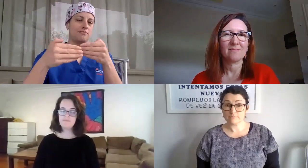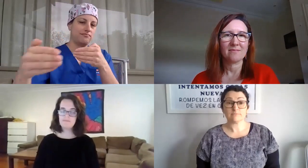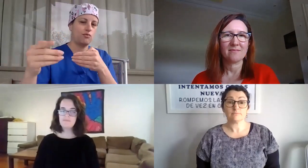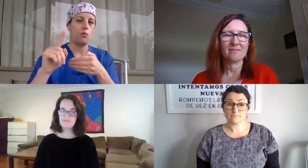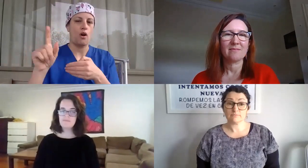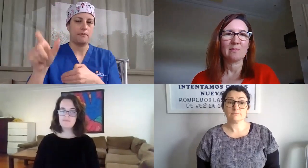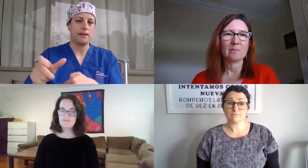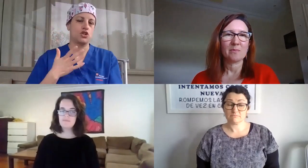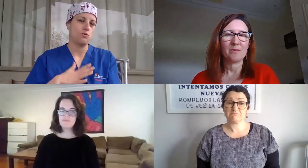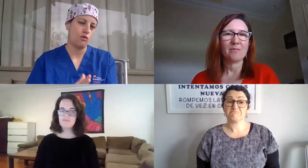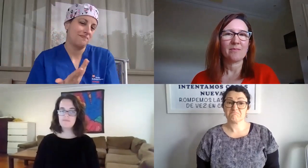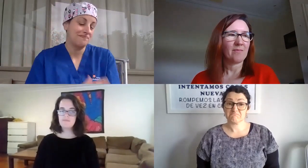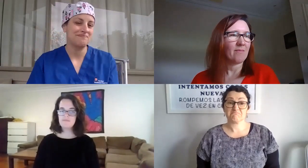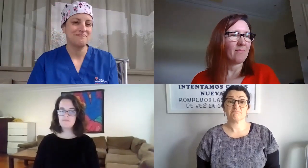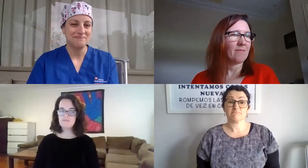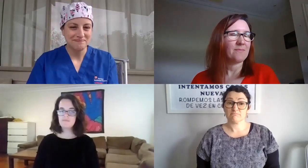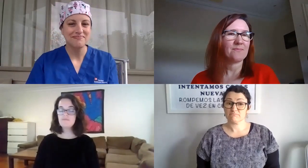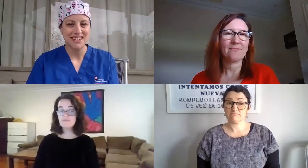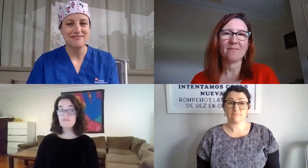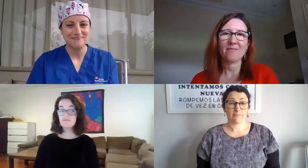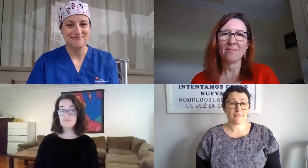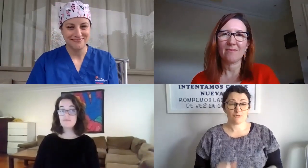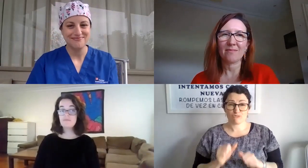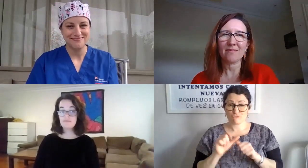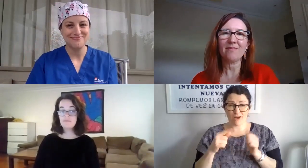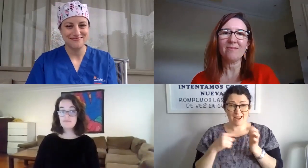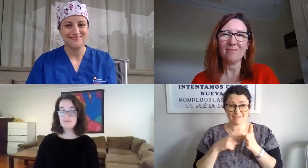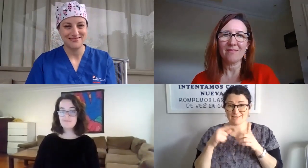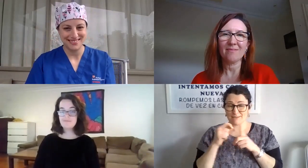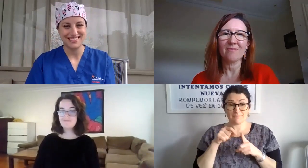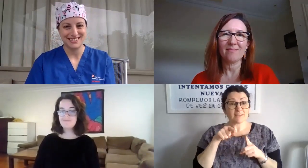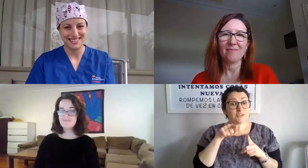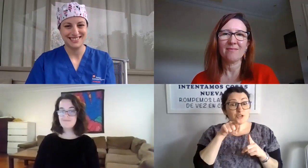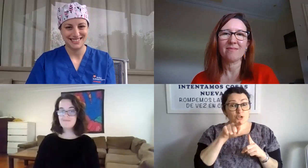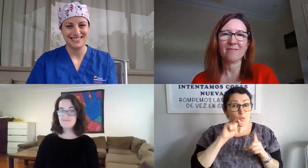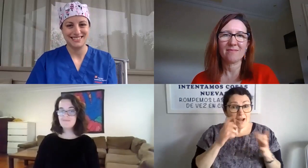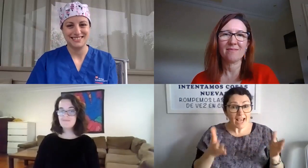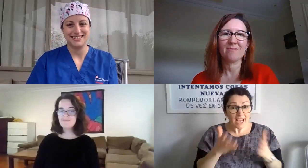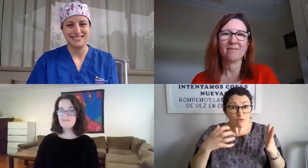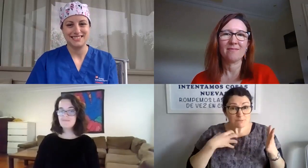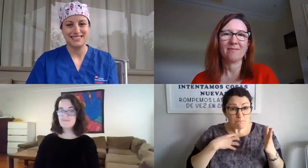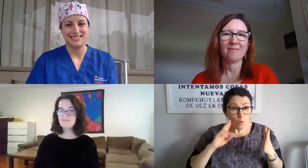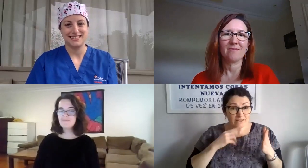that question and then follow their lead as simple as that.